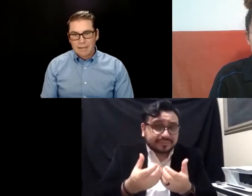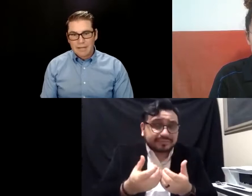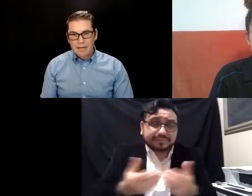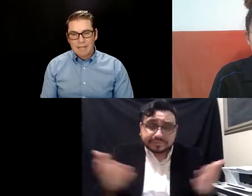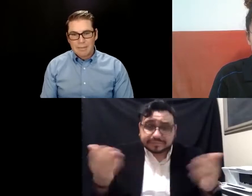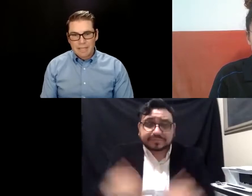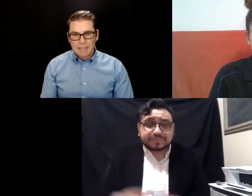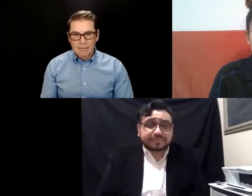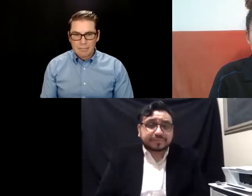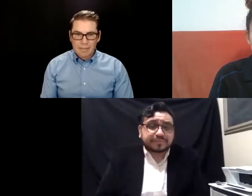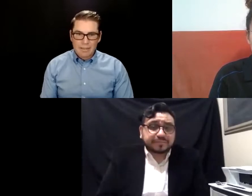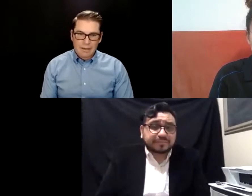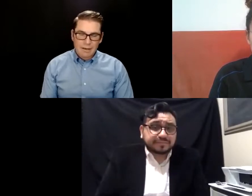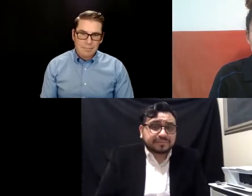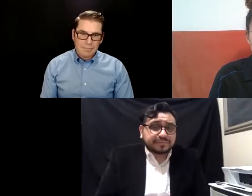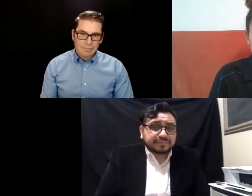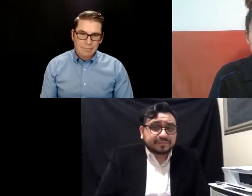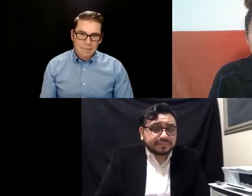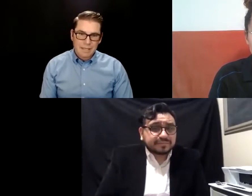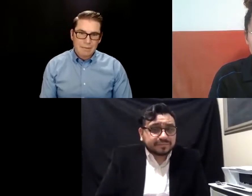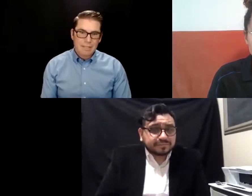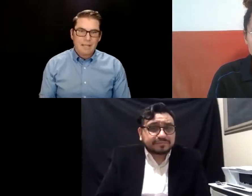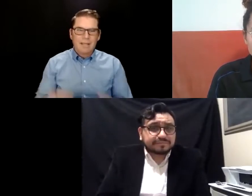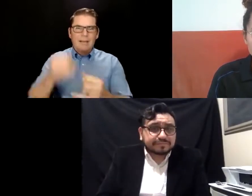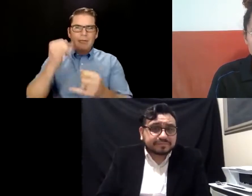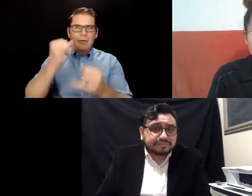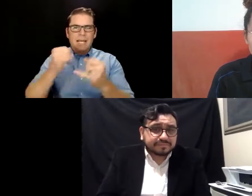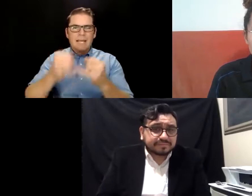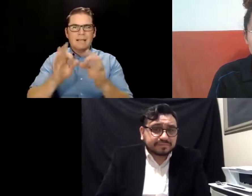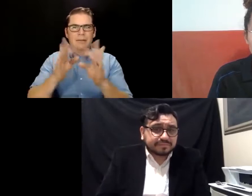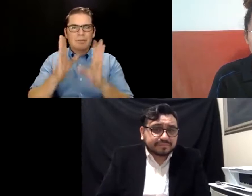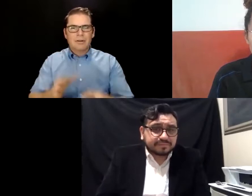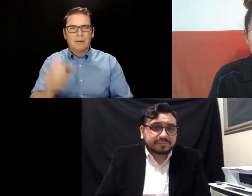And try to make the best stuff, but that was something. [Interpreter] What was that? Interpreter question: